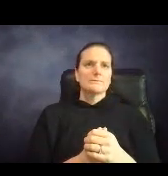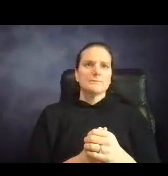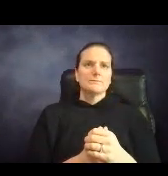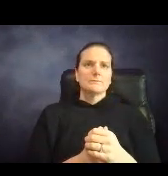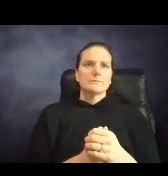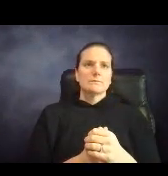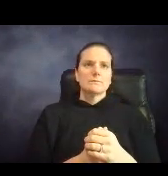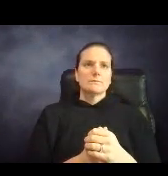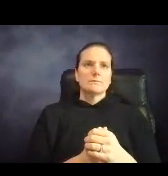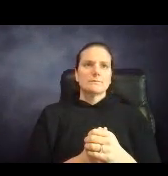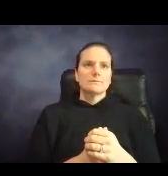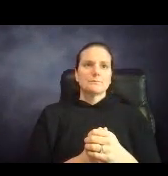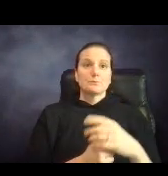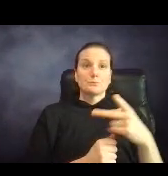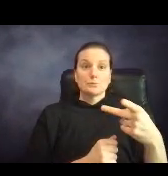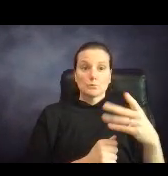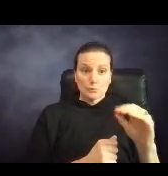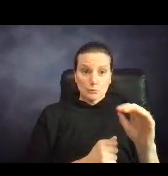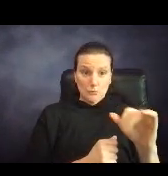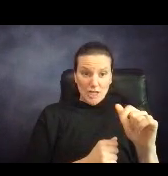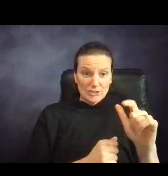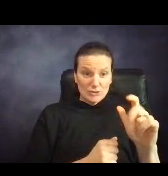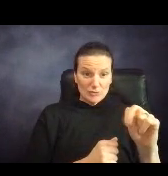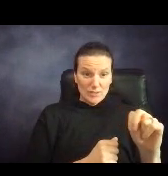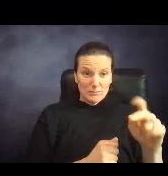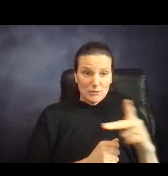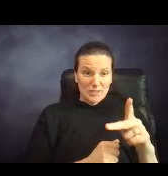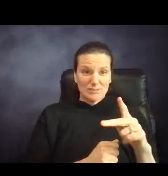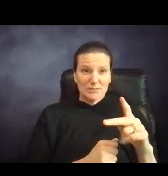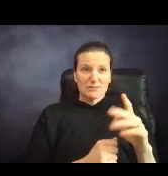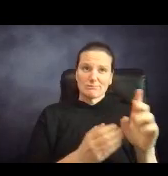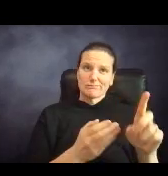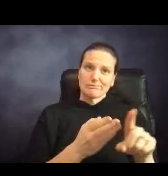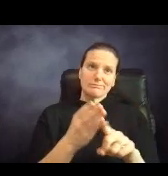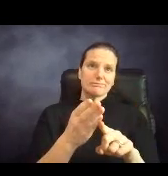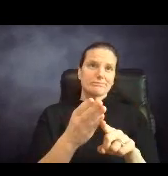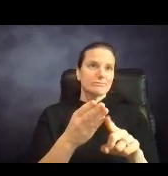And then progesterone therapy is now understood to be the main driver of cancer formation. So just wanna hit that one home.